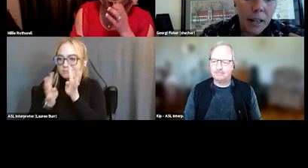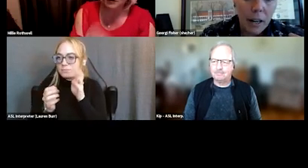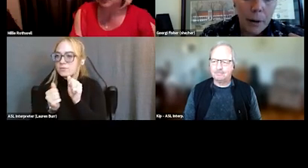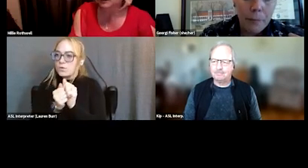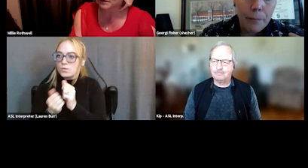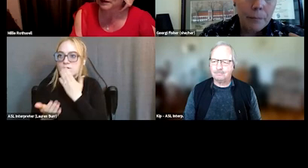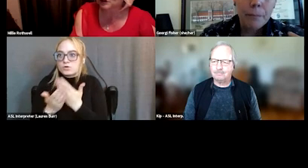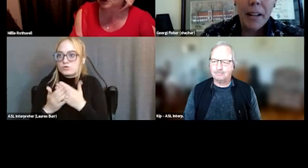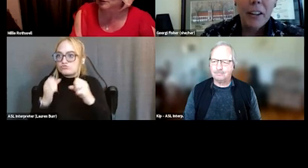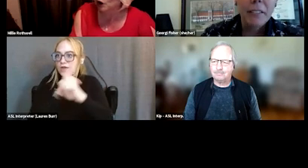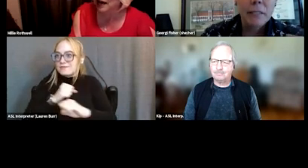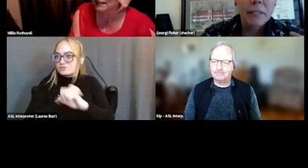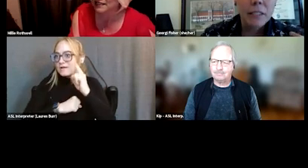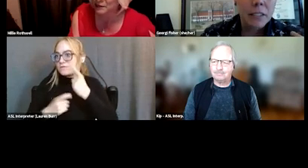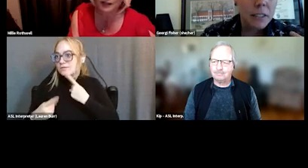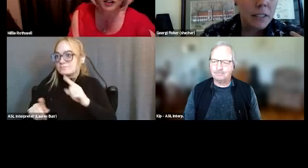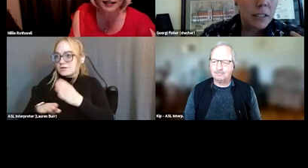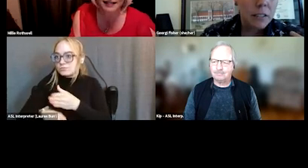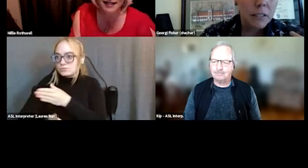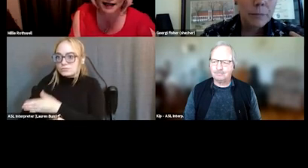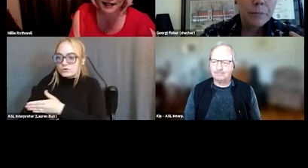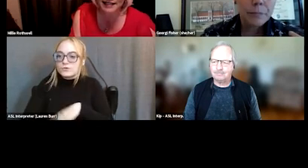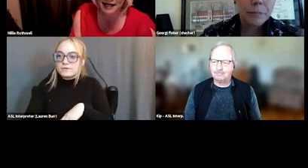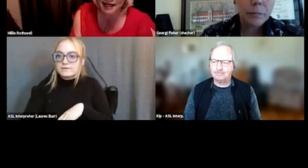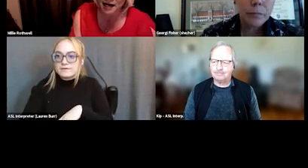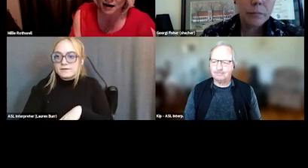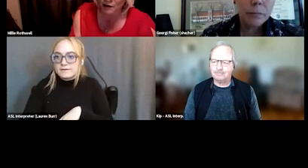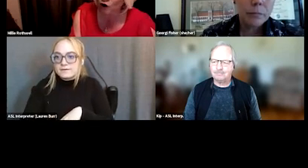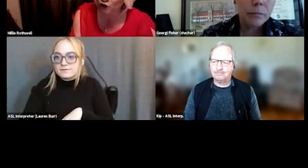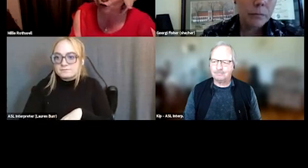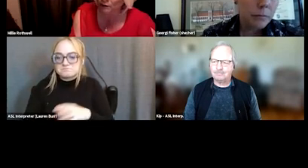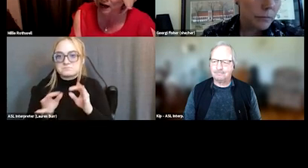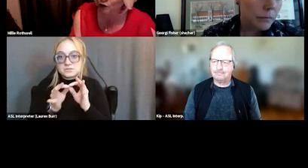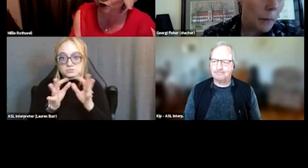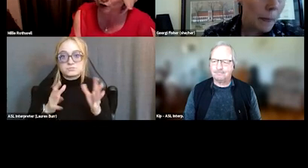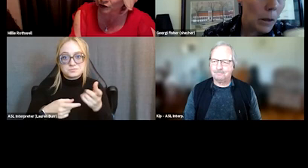Awesome. Georgi, yeah, go ahead. Something to this is that also you empower your,